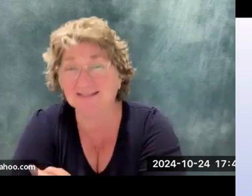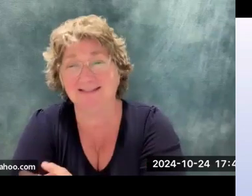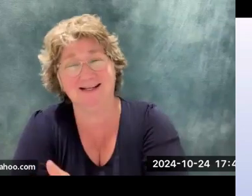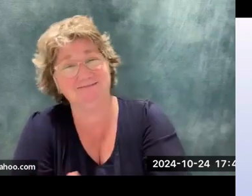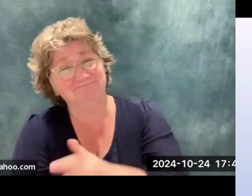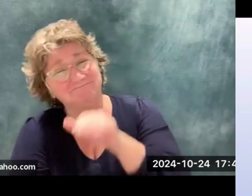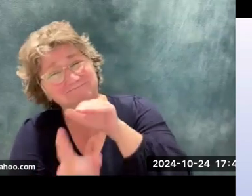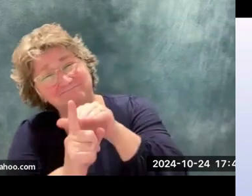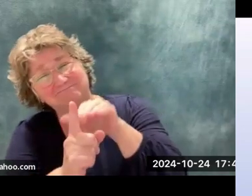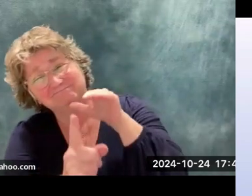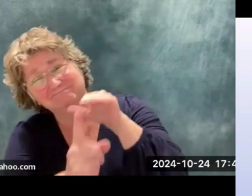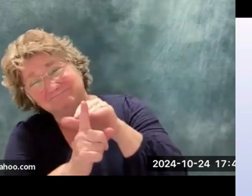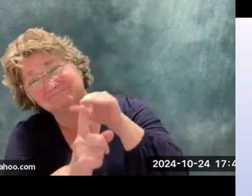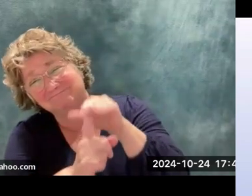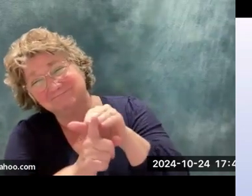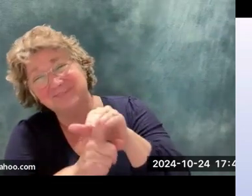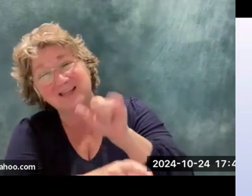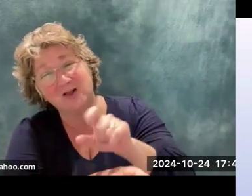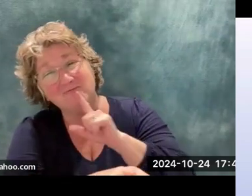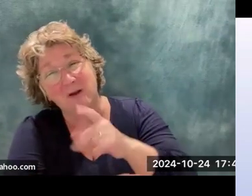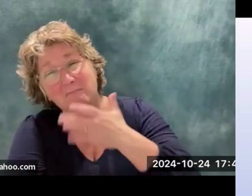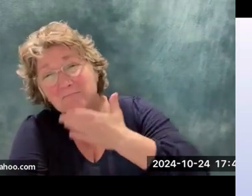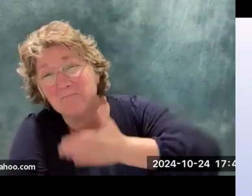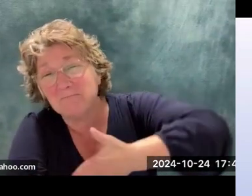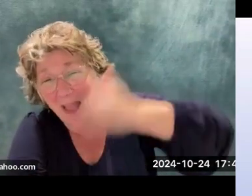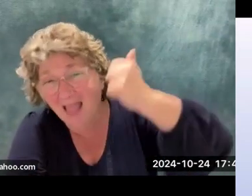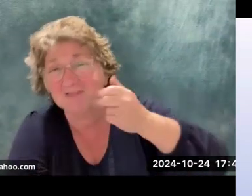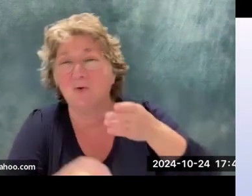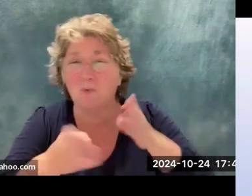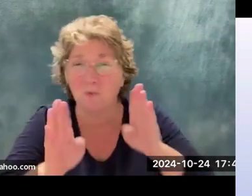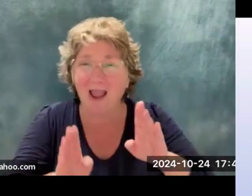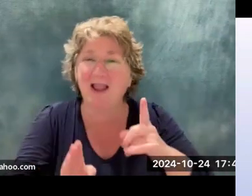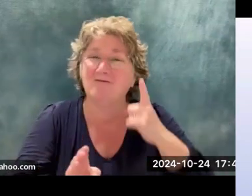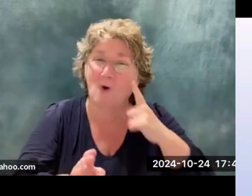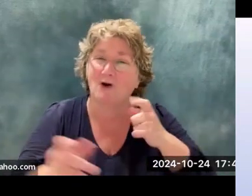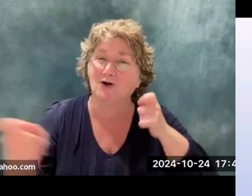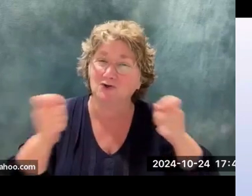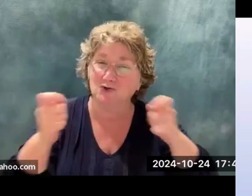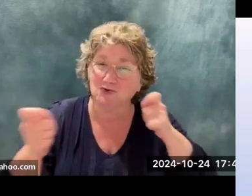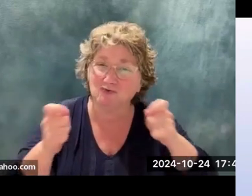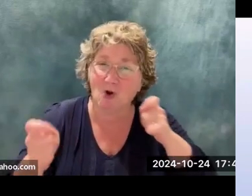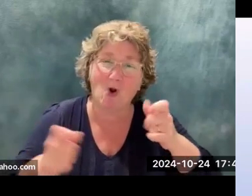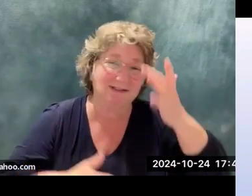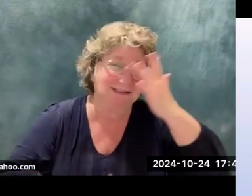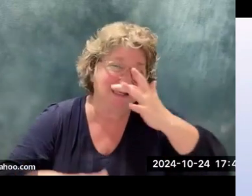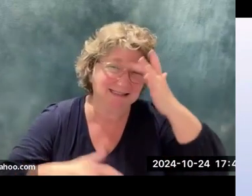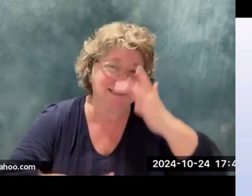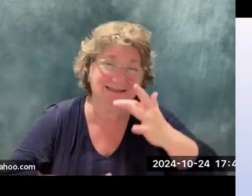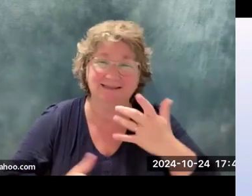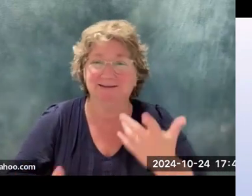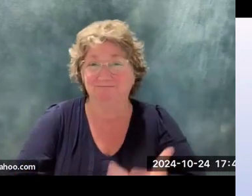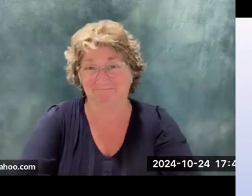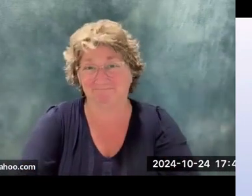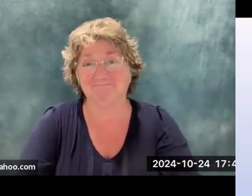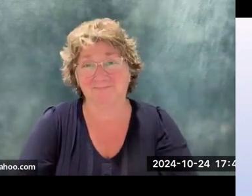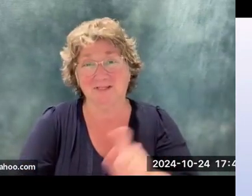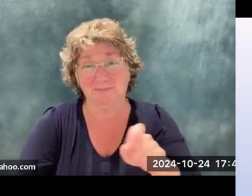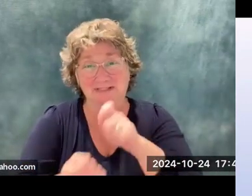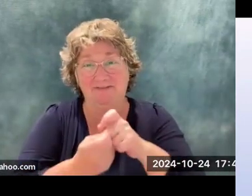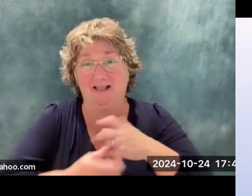the most powerful tool for infectious disease control for respiratory diseases in the 20th and 21st century. And nothing's changed.